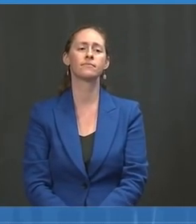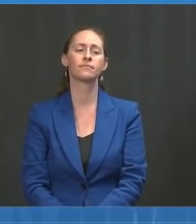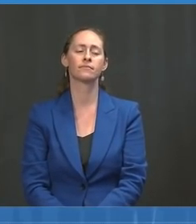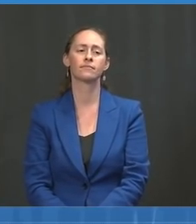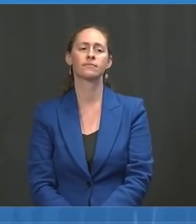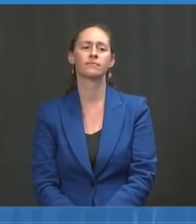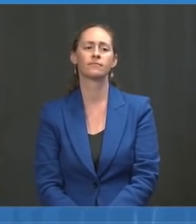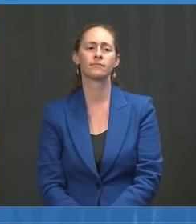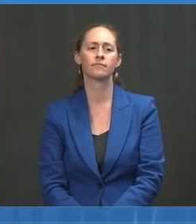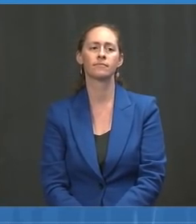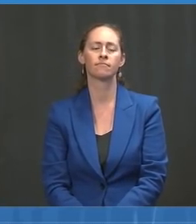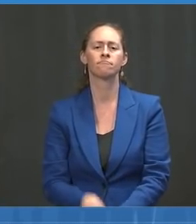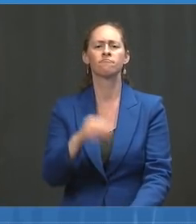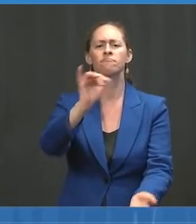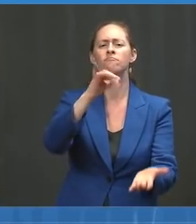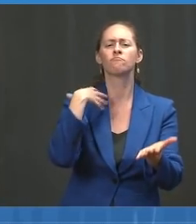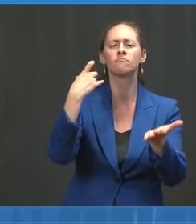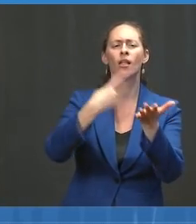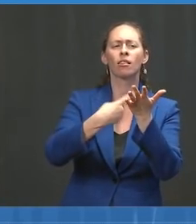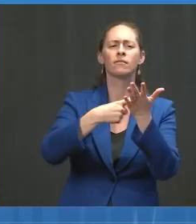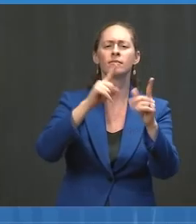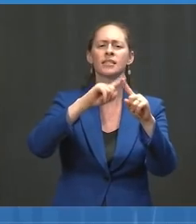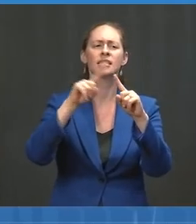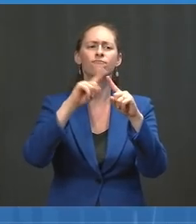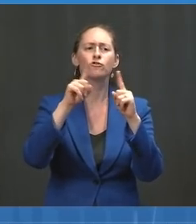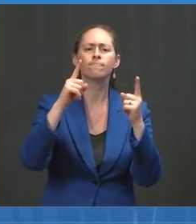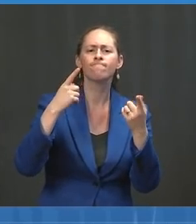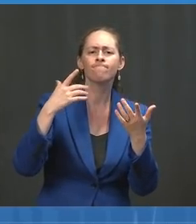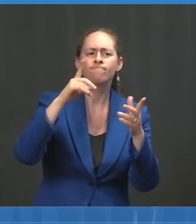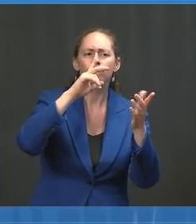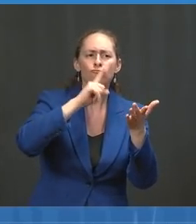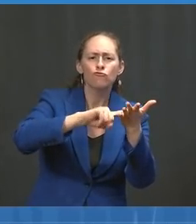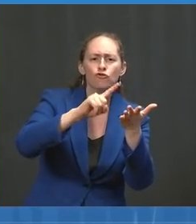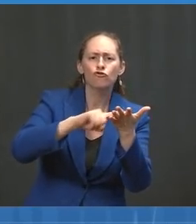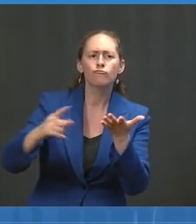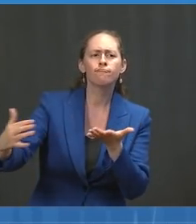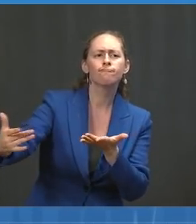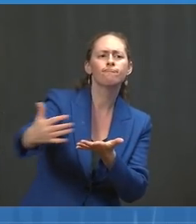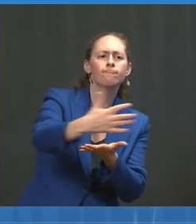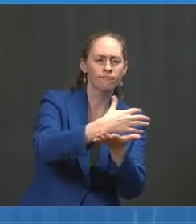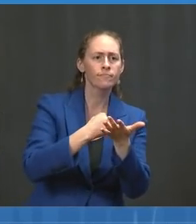jumped from less than 40 percent in April to over 75 percent in mid-July,